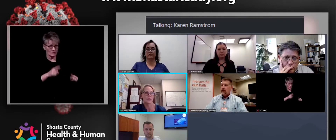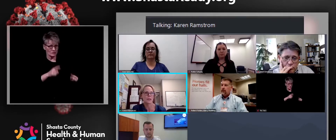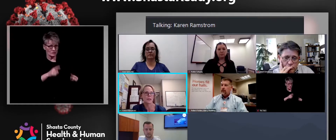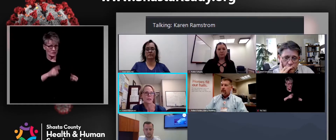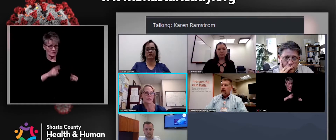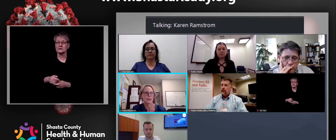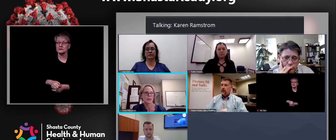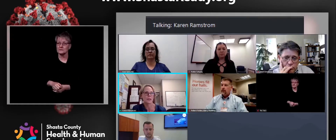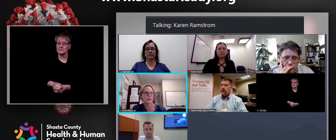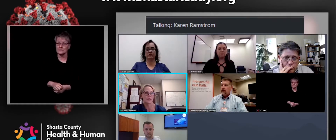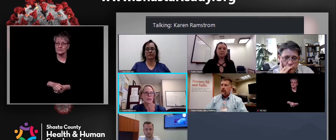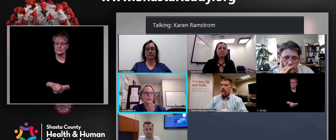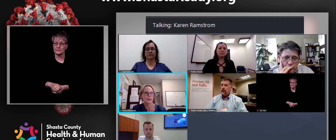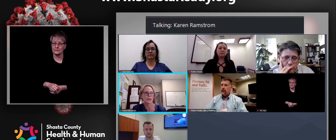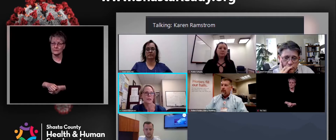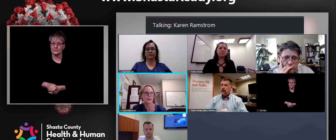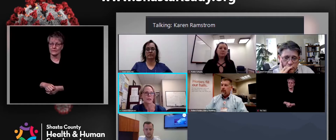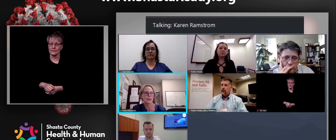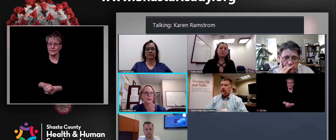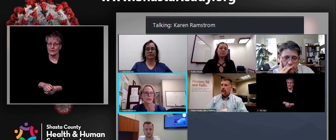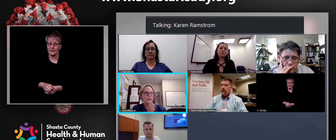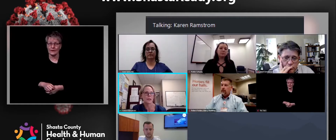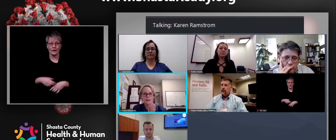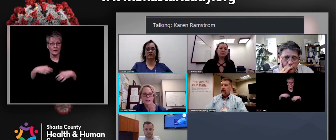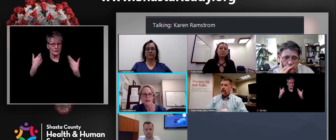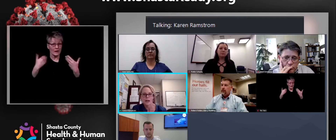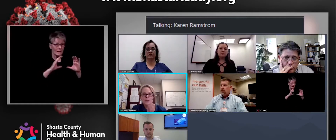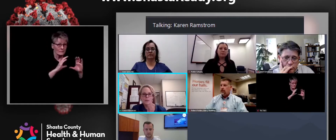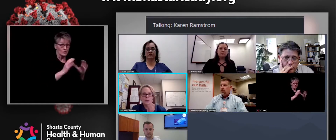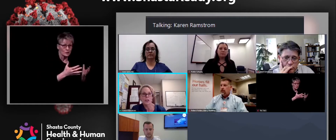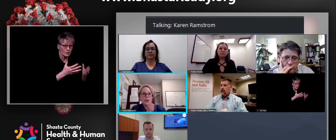including those who compare people who've been vaccinated to those who have not.